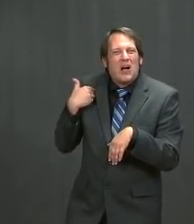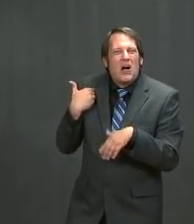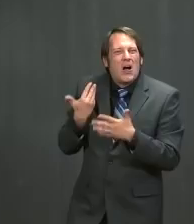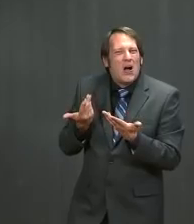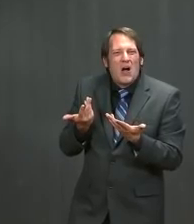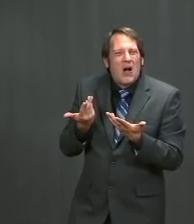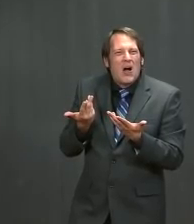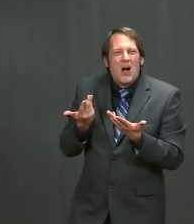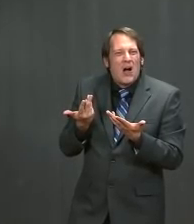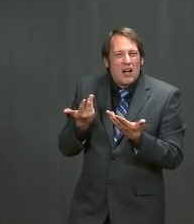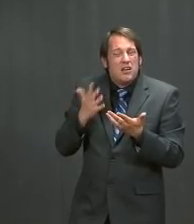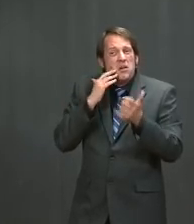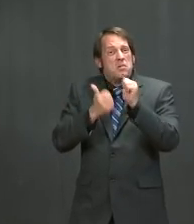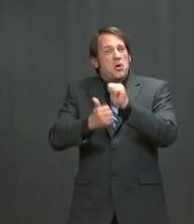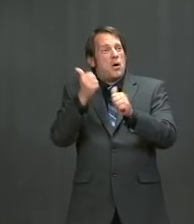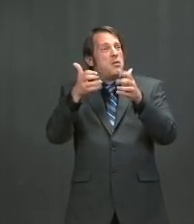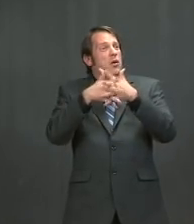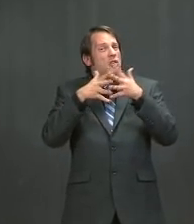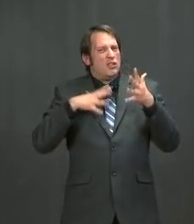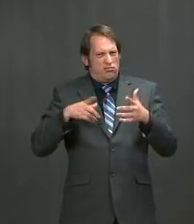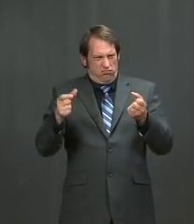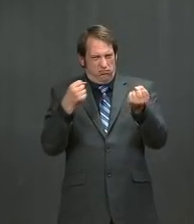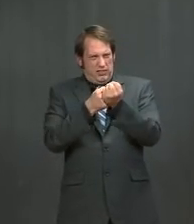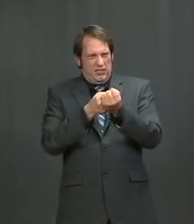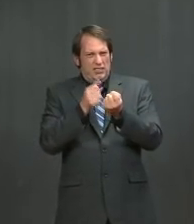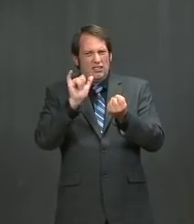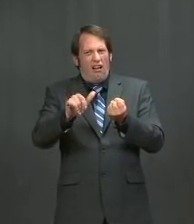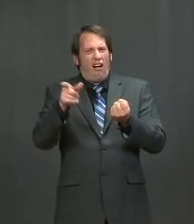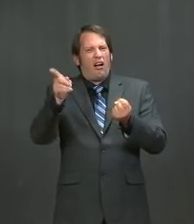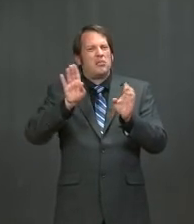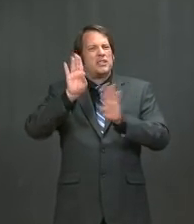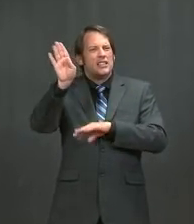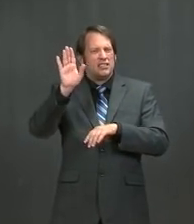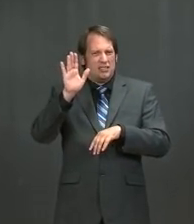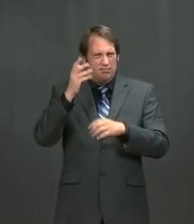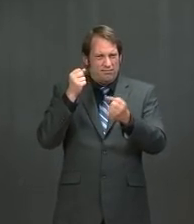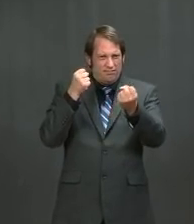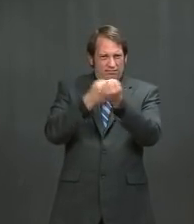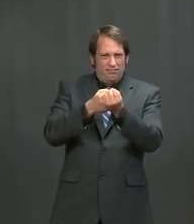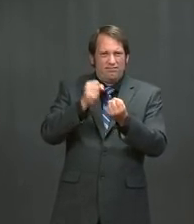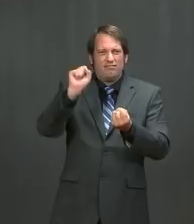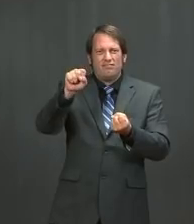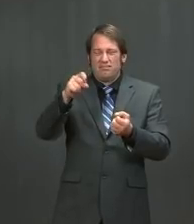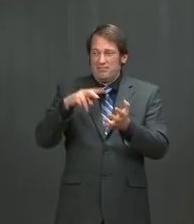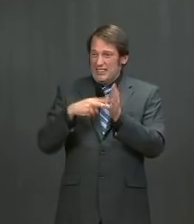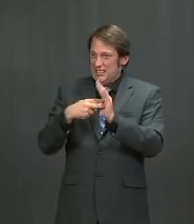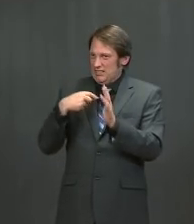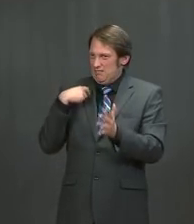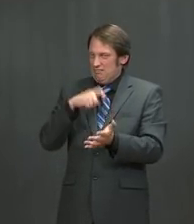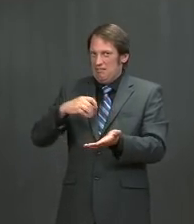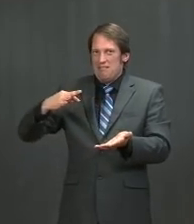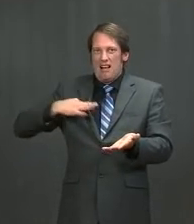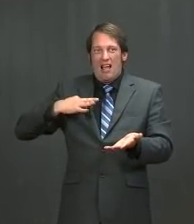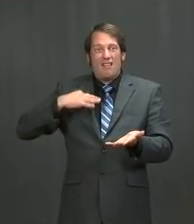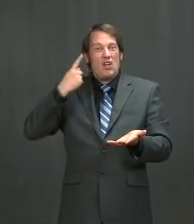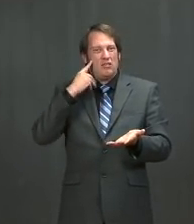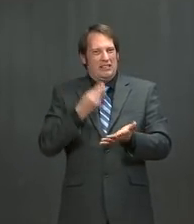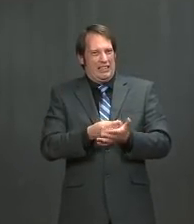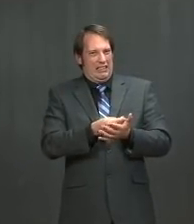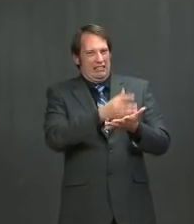would mean that states or entities have to apply for funding for rebuilding the infrastructure in their states